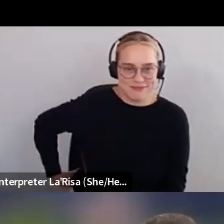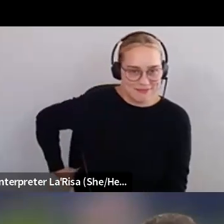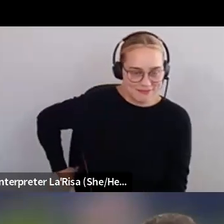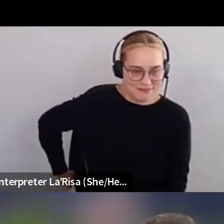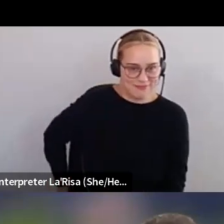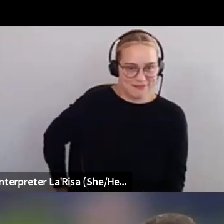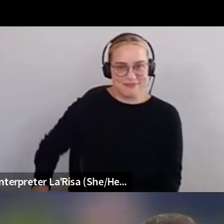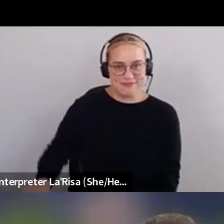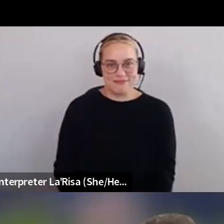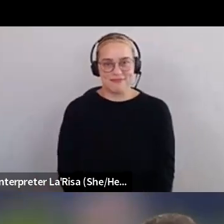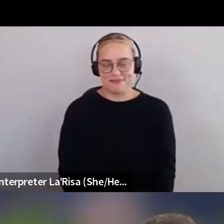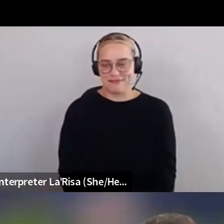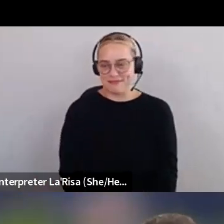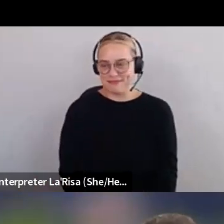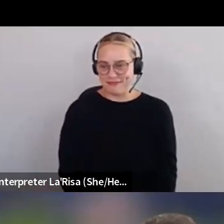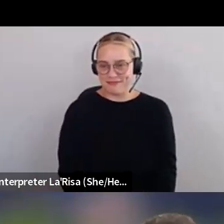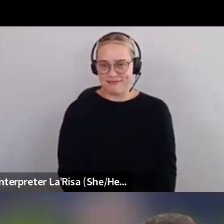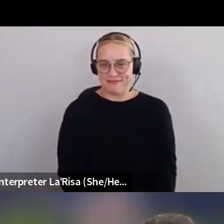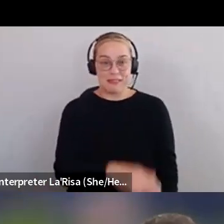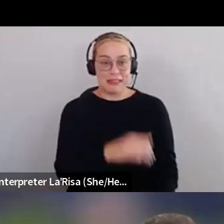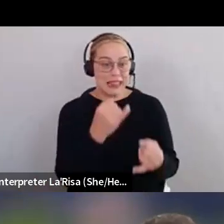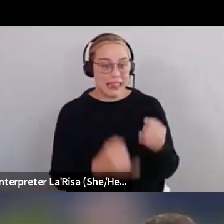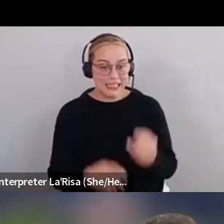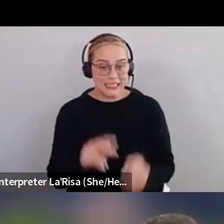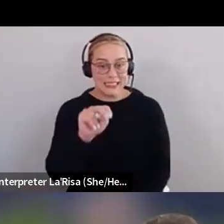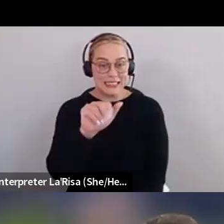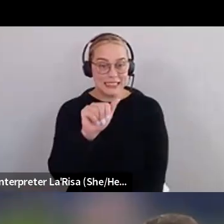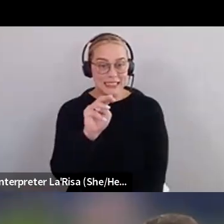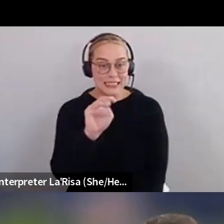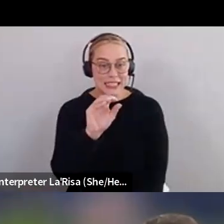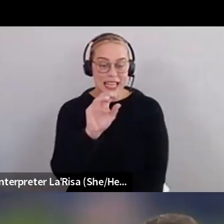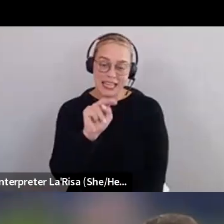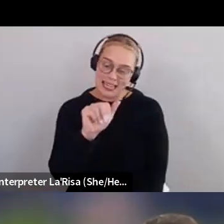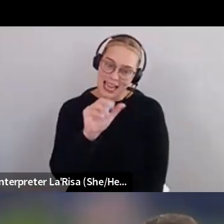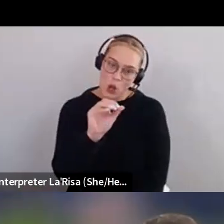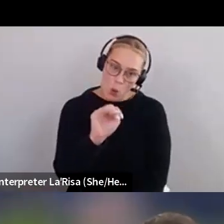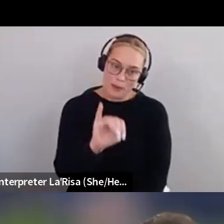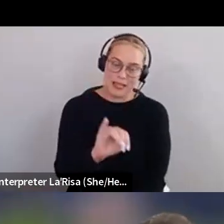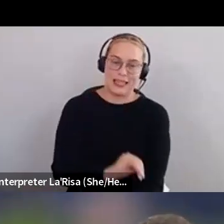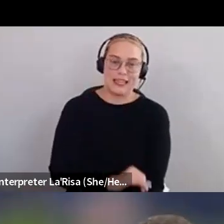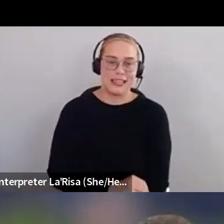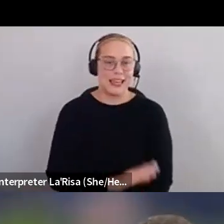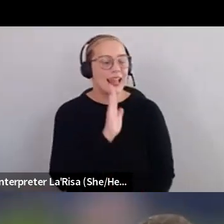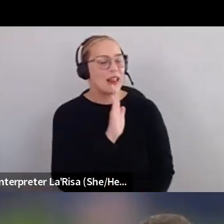candy and decorating.